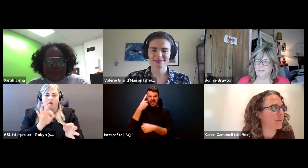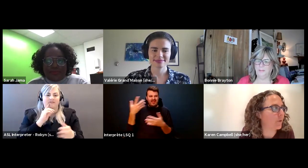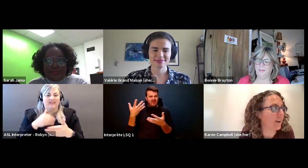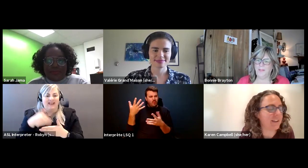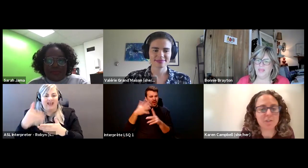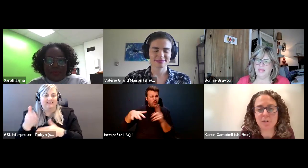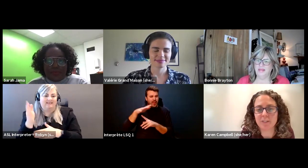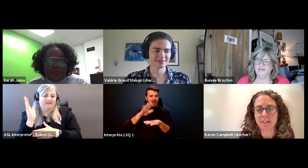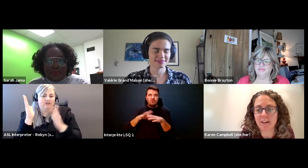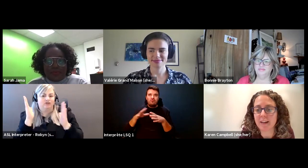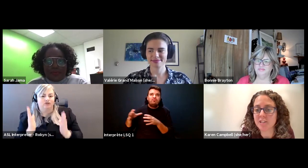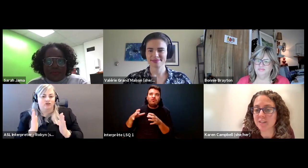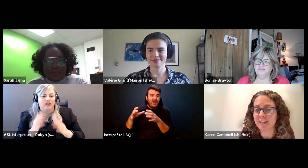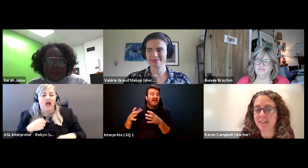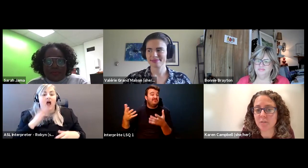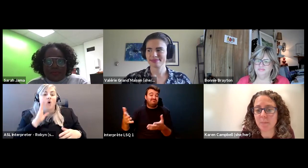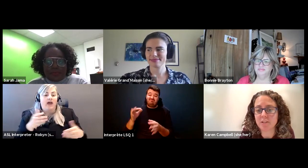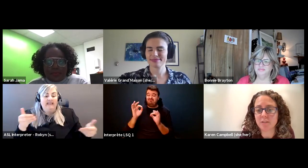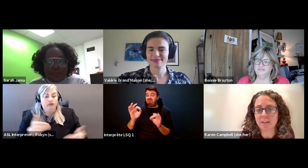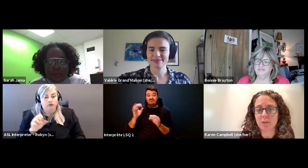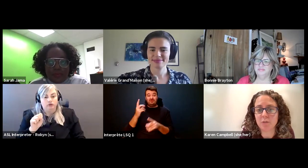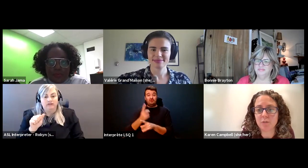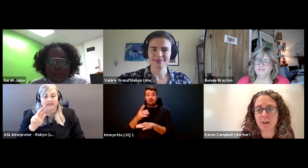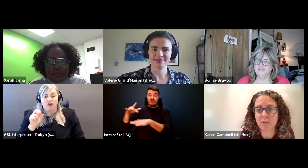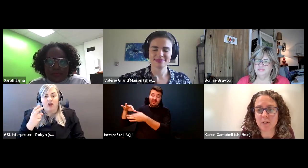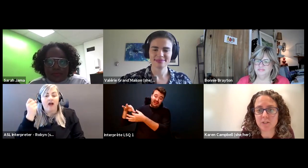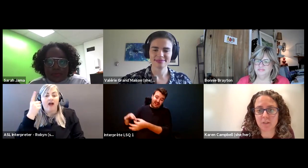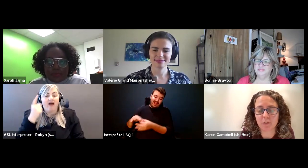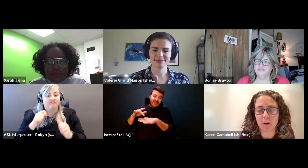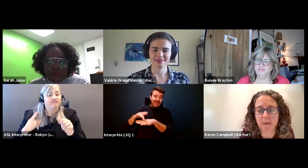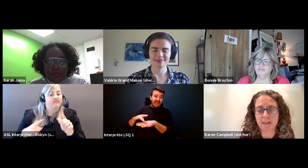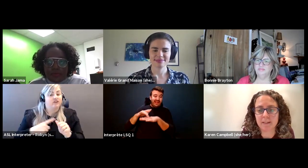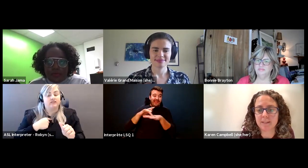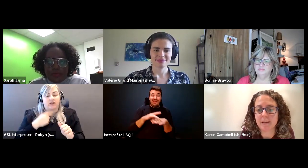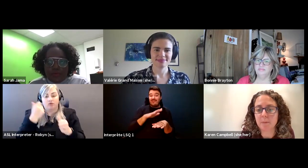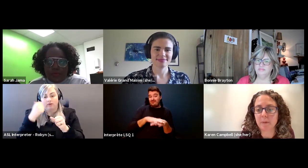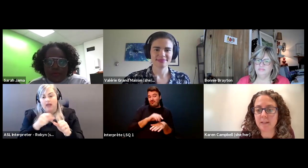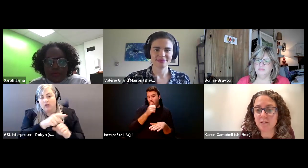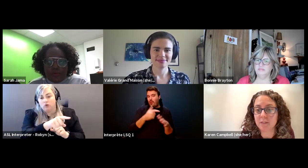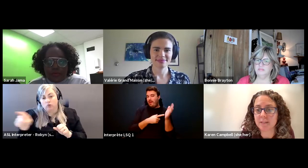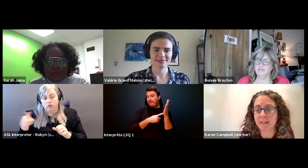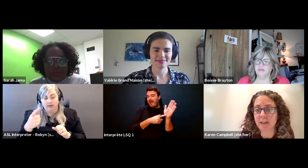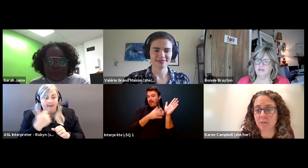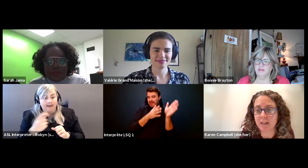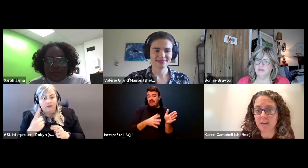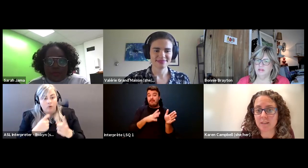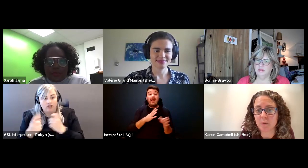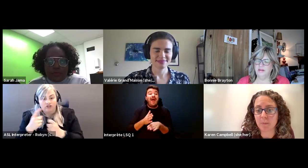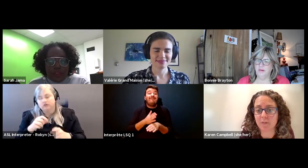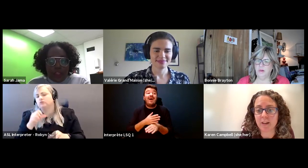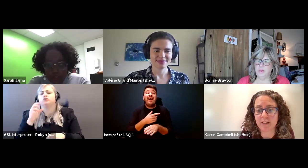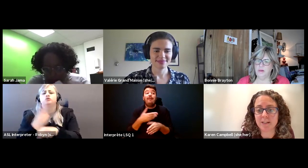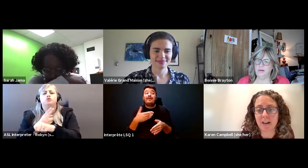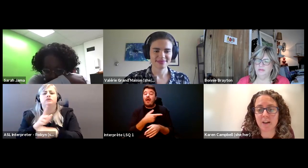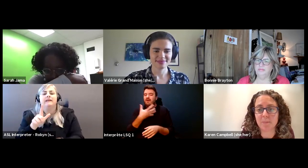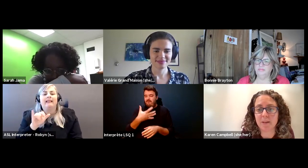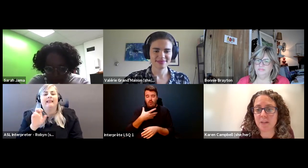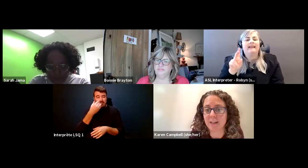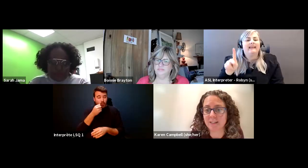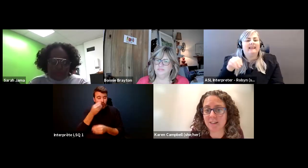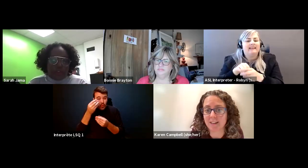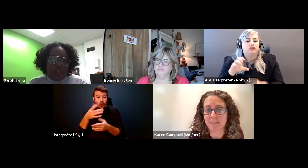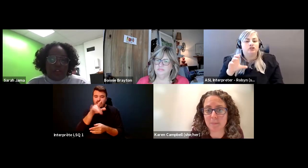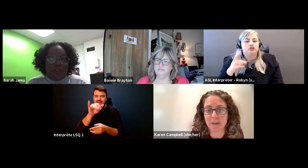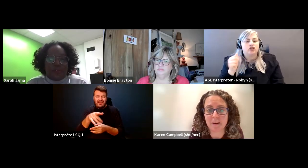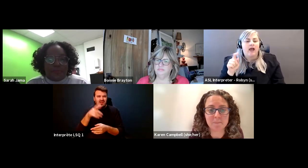Karen Campbell (she/her): Before I introduce Sarah I just like to remind you that if you do have questions for our panelists please use the slider link that we provided, and we can collect them up there.